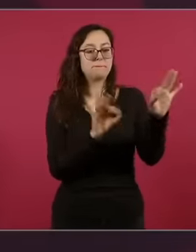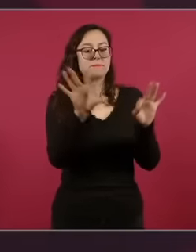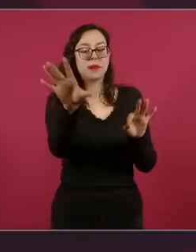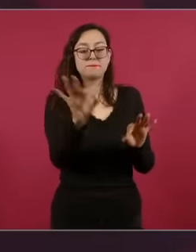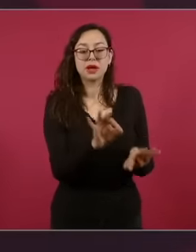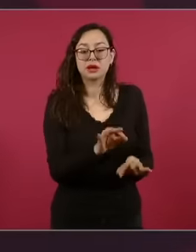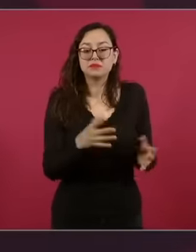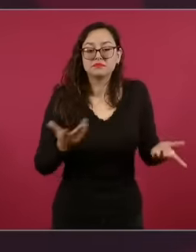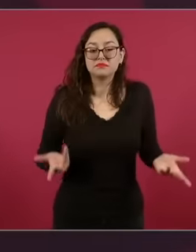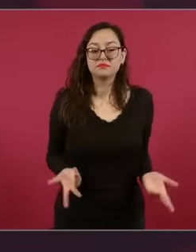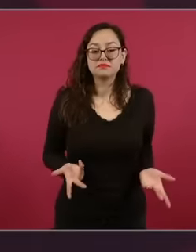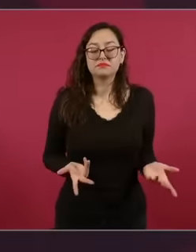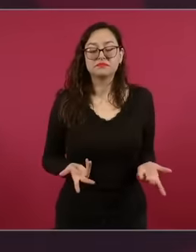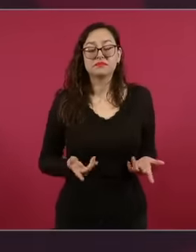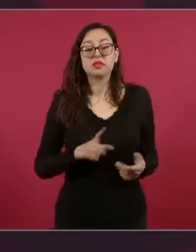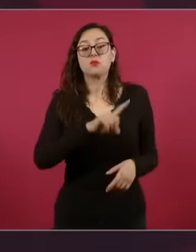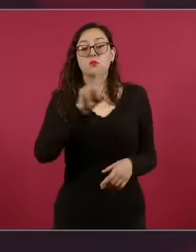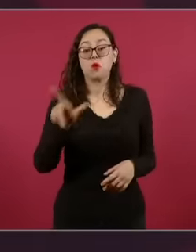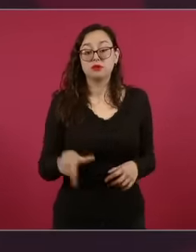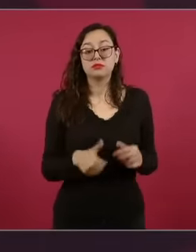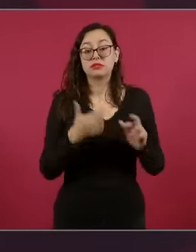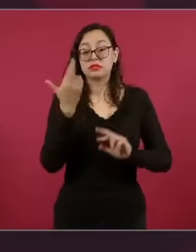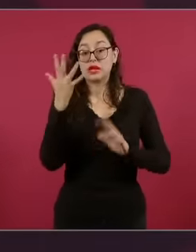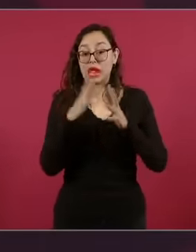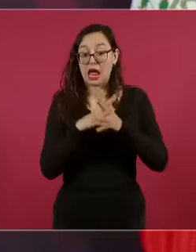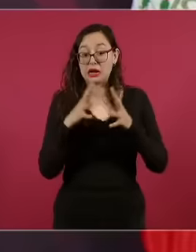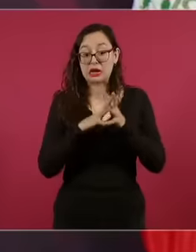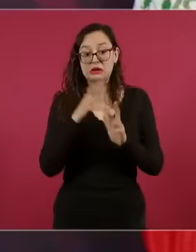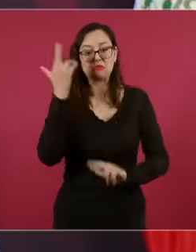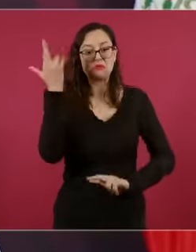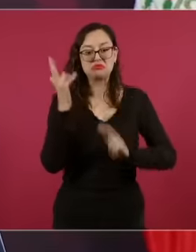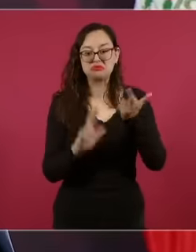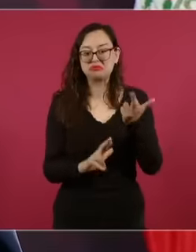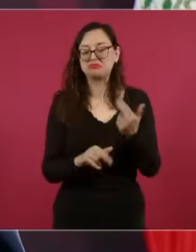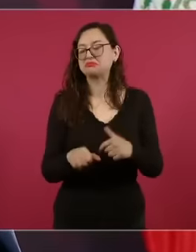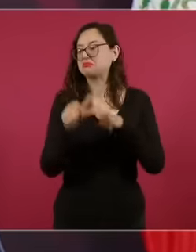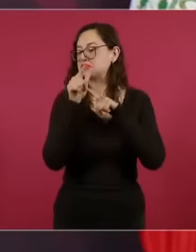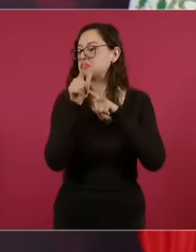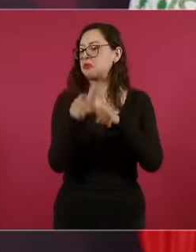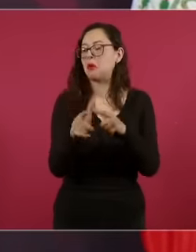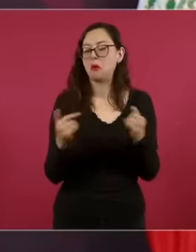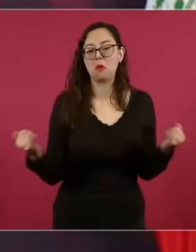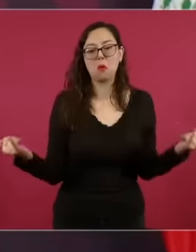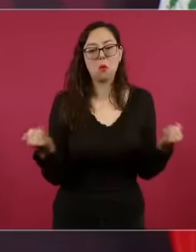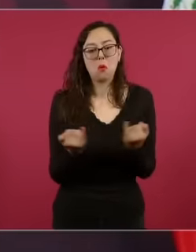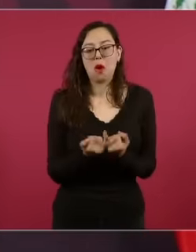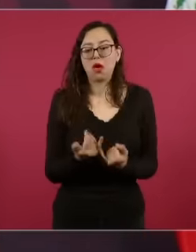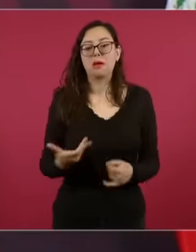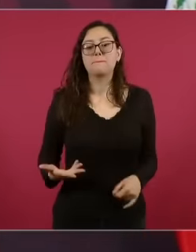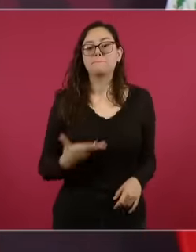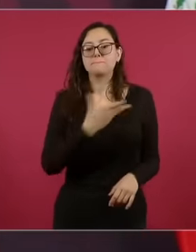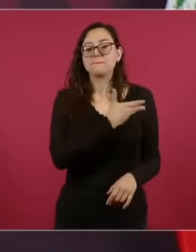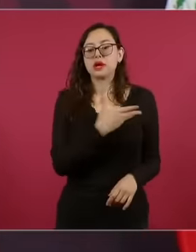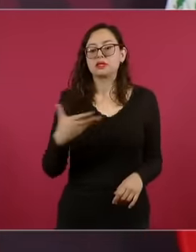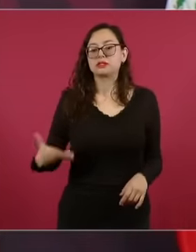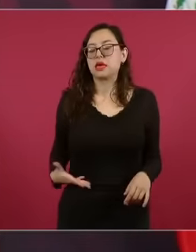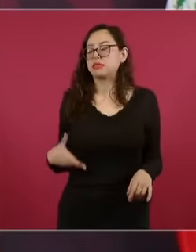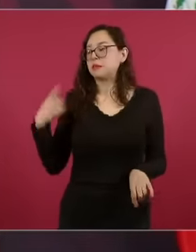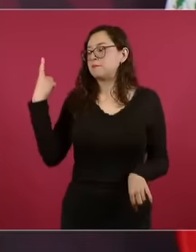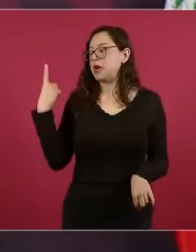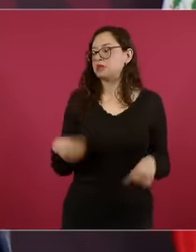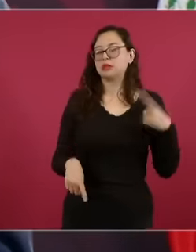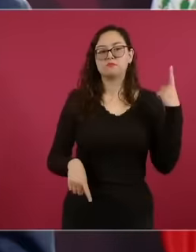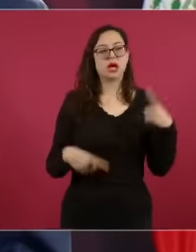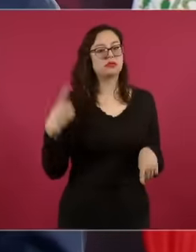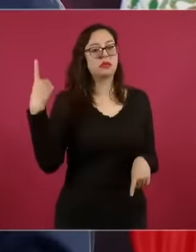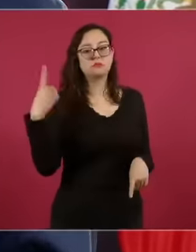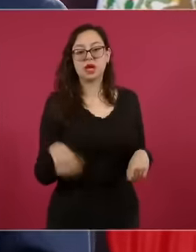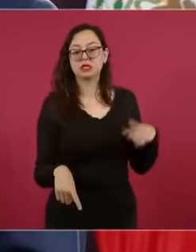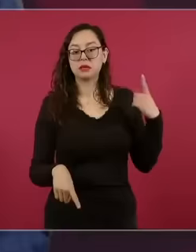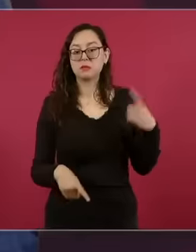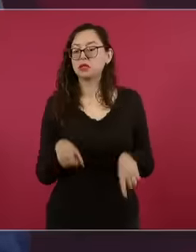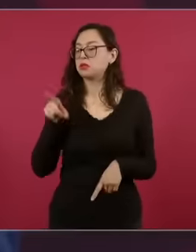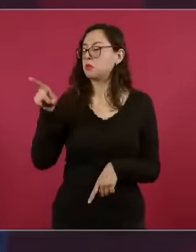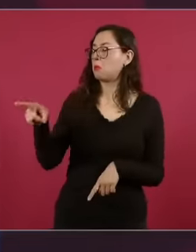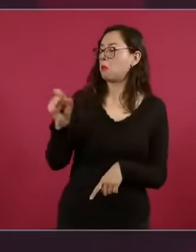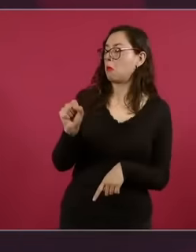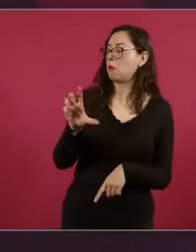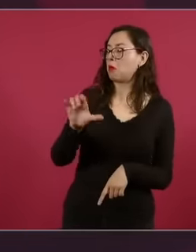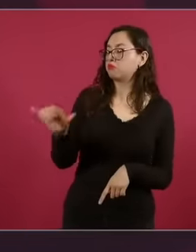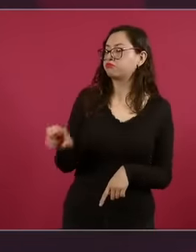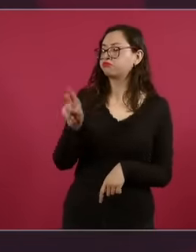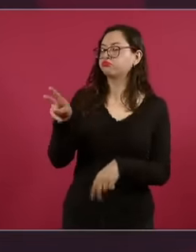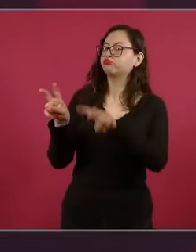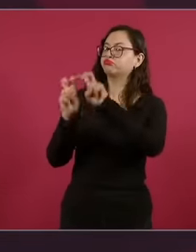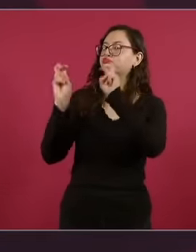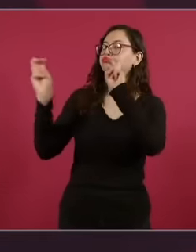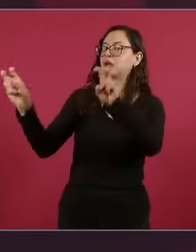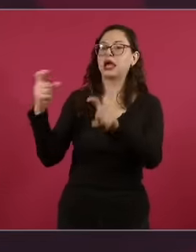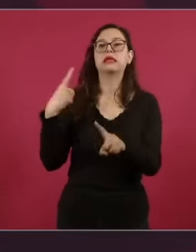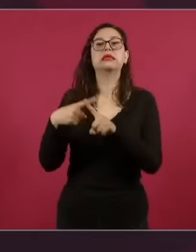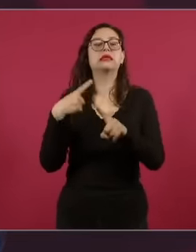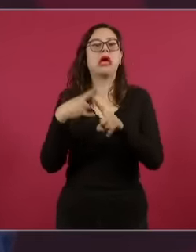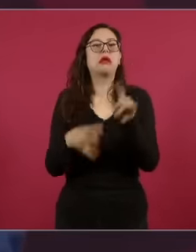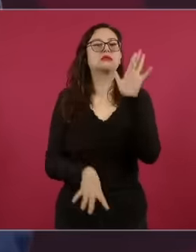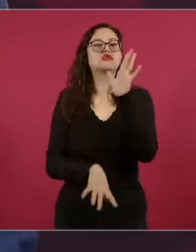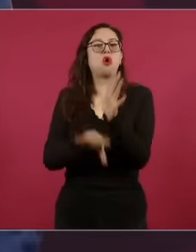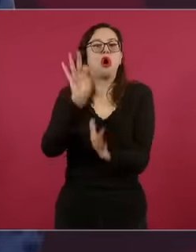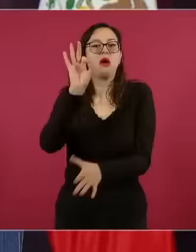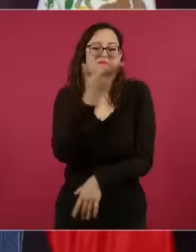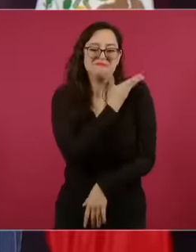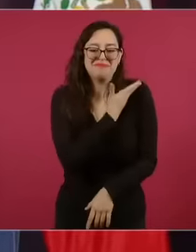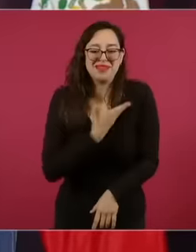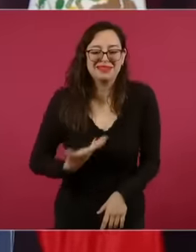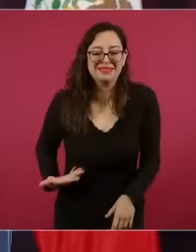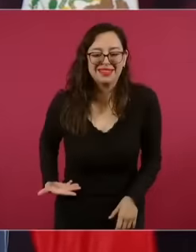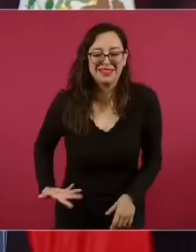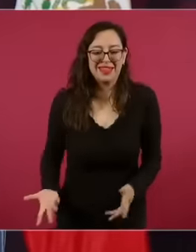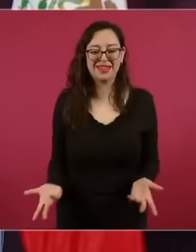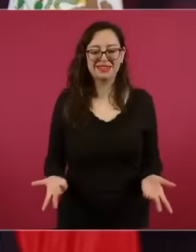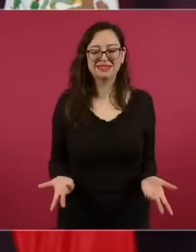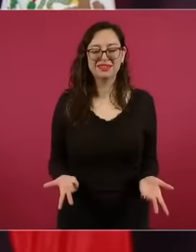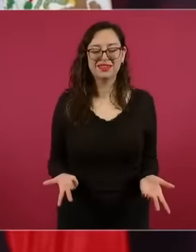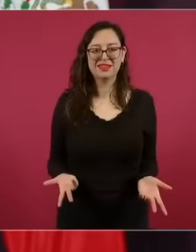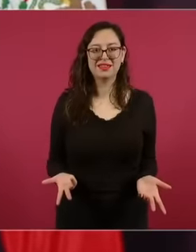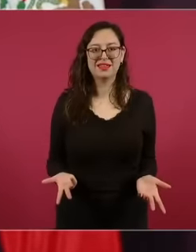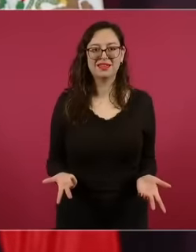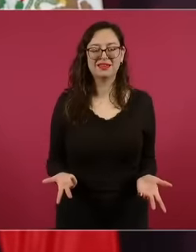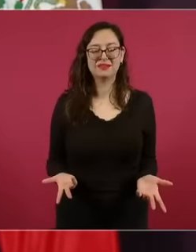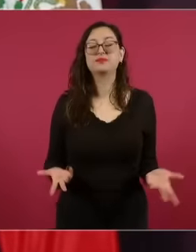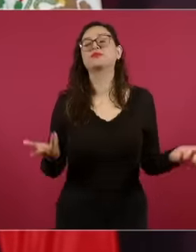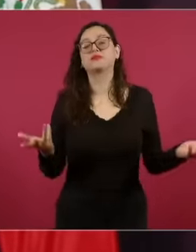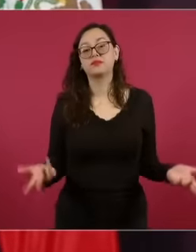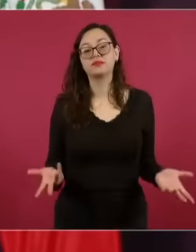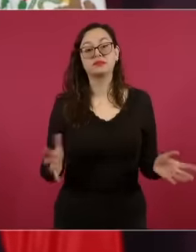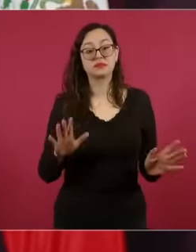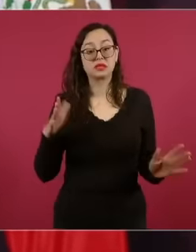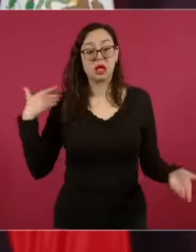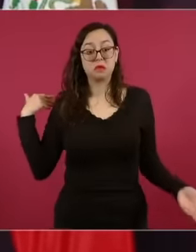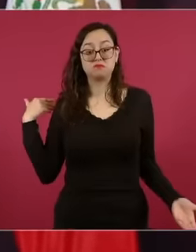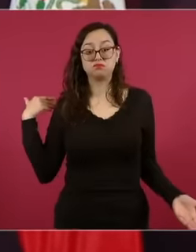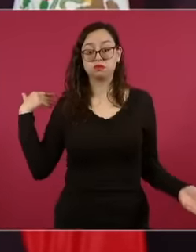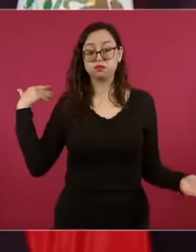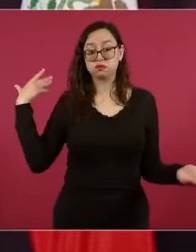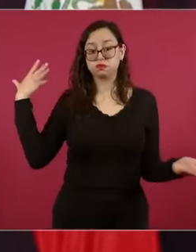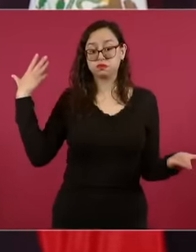the Revolution the president was the one in charge there was still until now I arrived at the